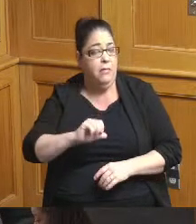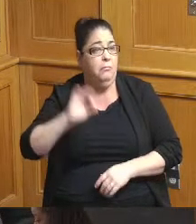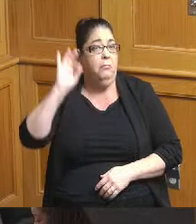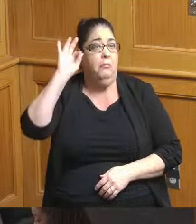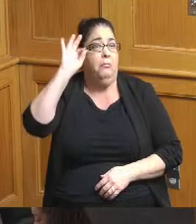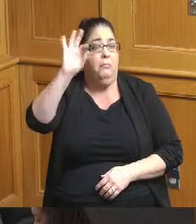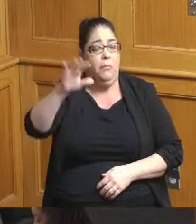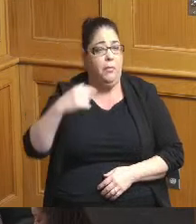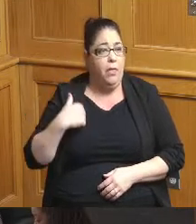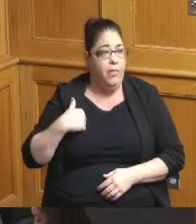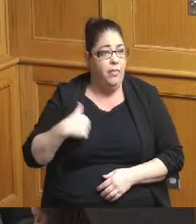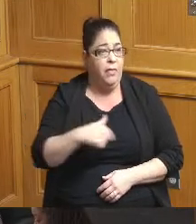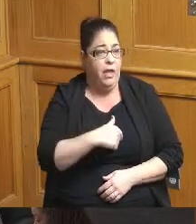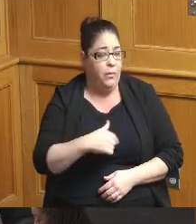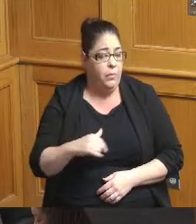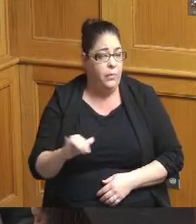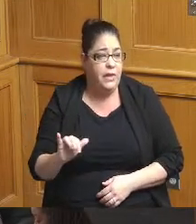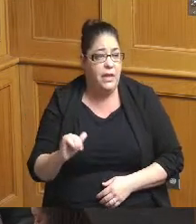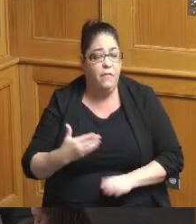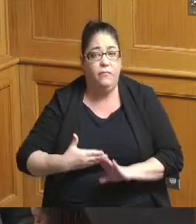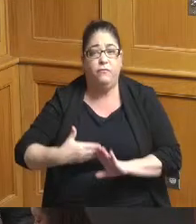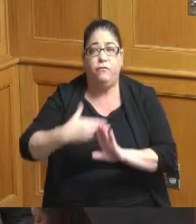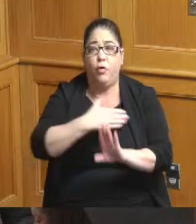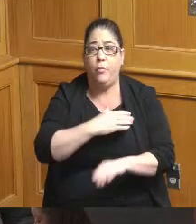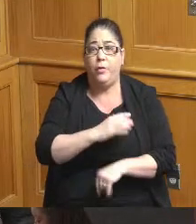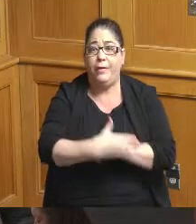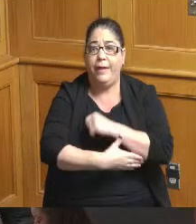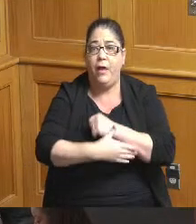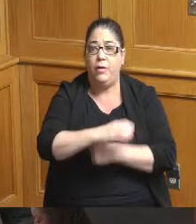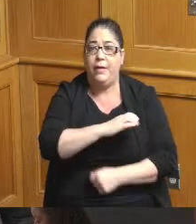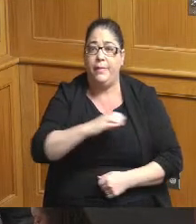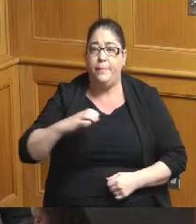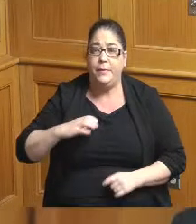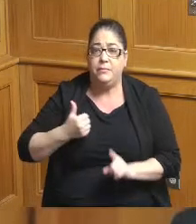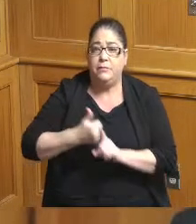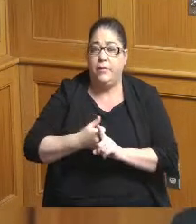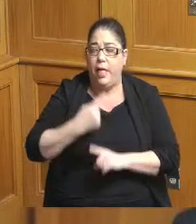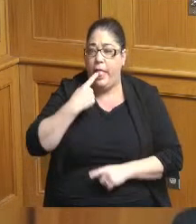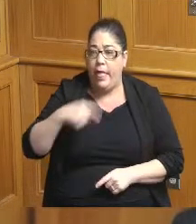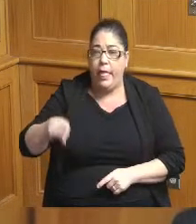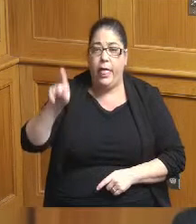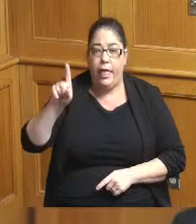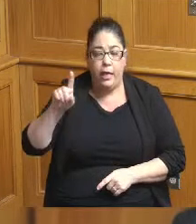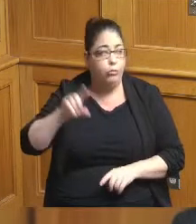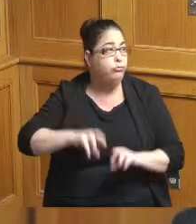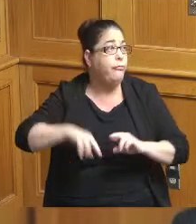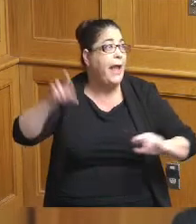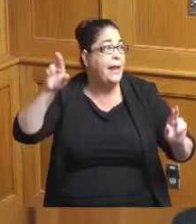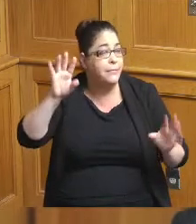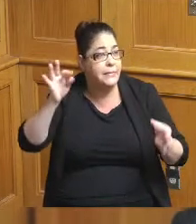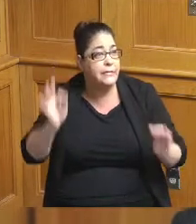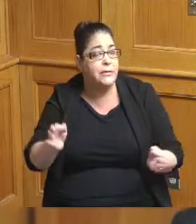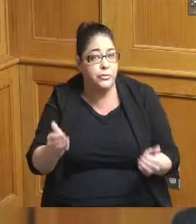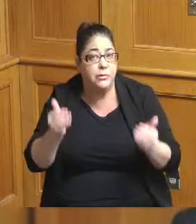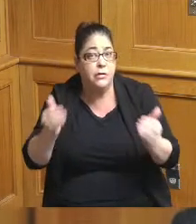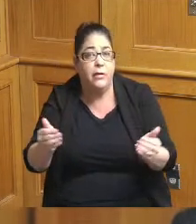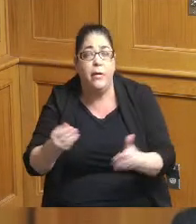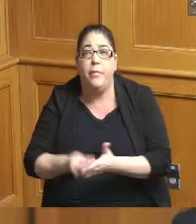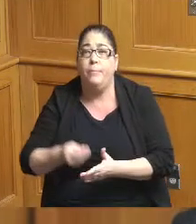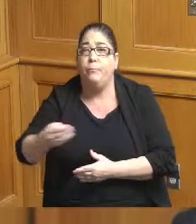we former County Commission made some random decision about the purchase of Millennium not